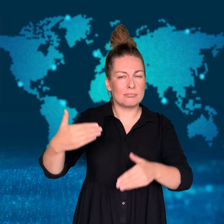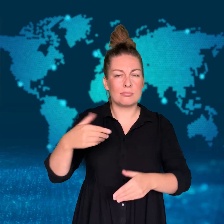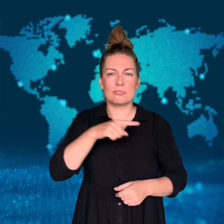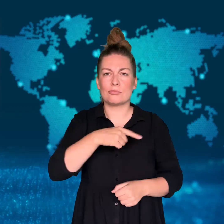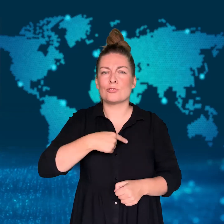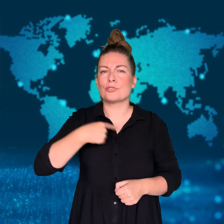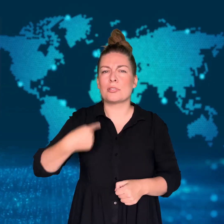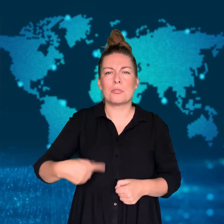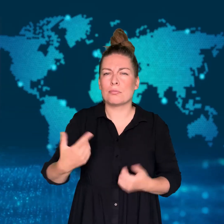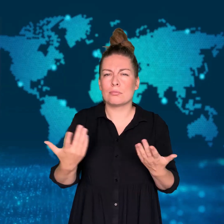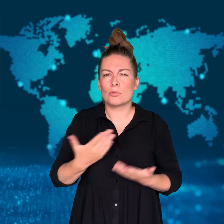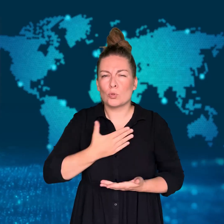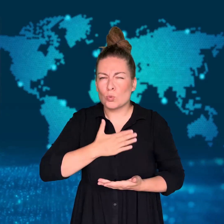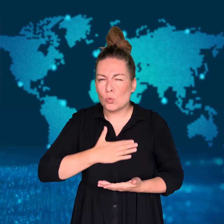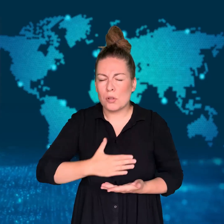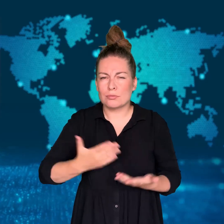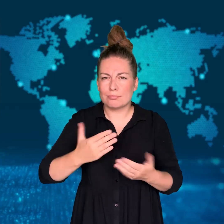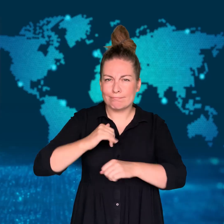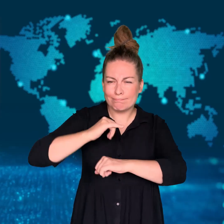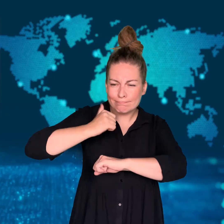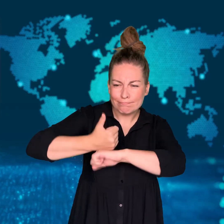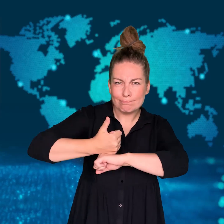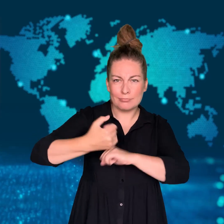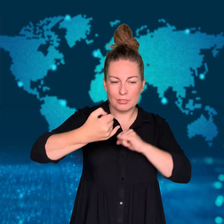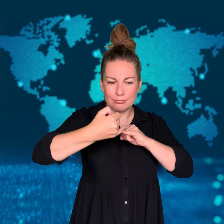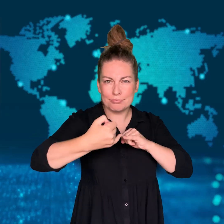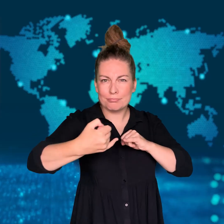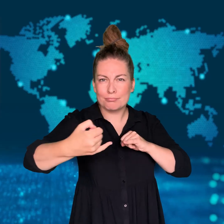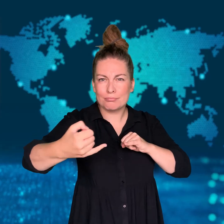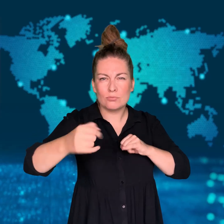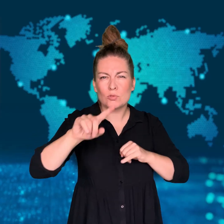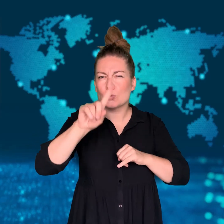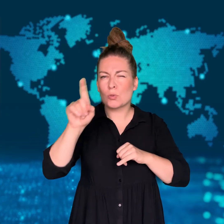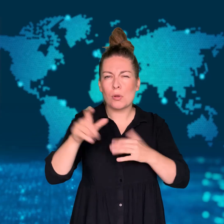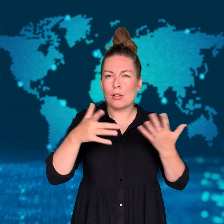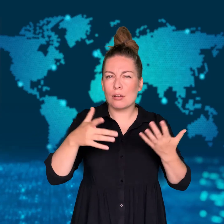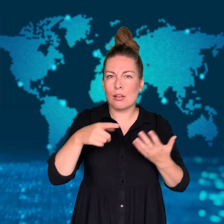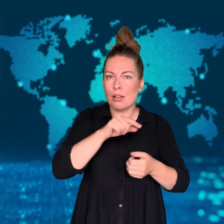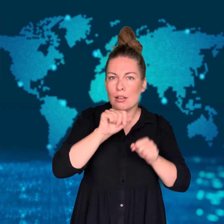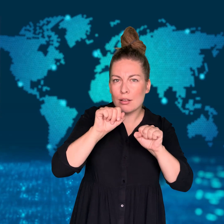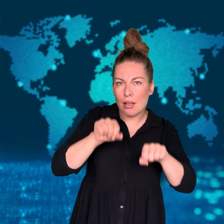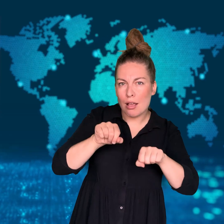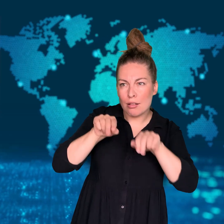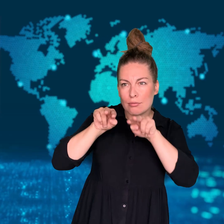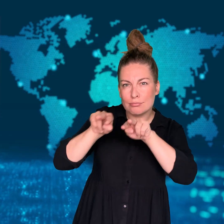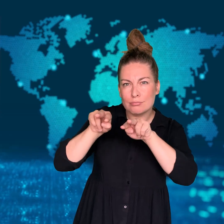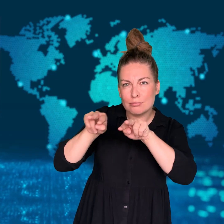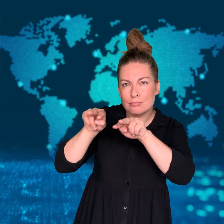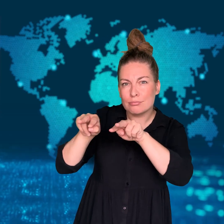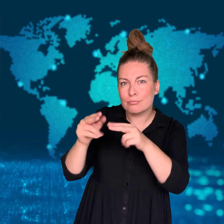monitor large numbers of fishermen in the area.